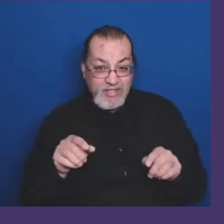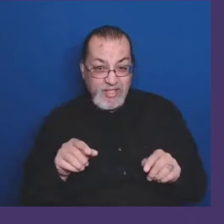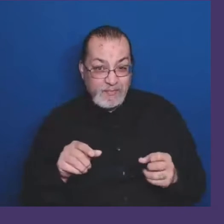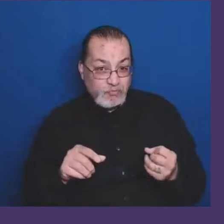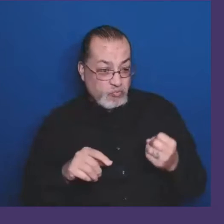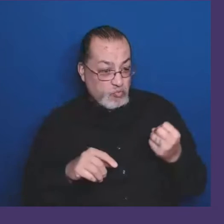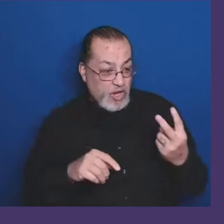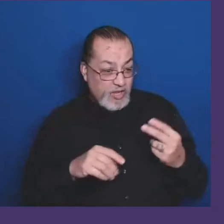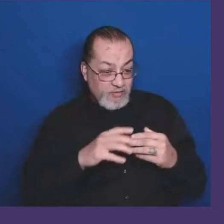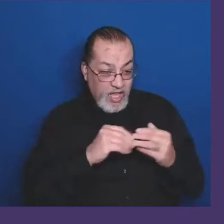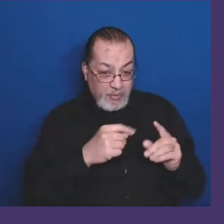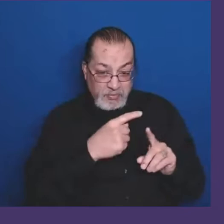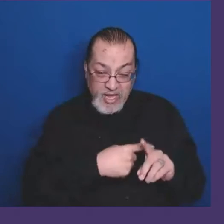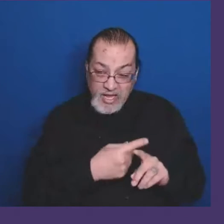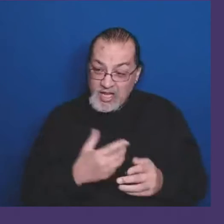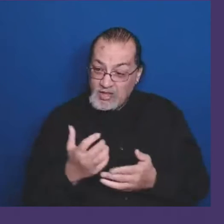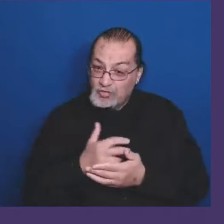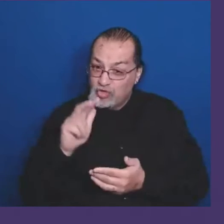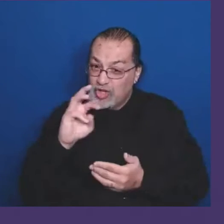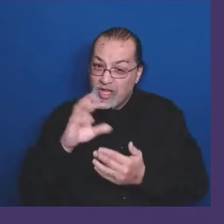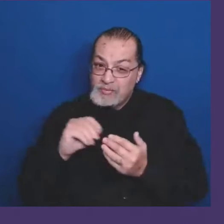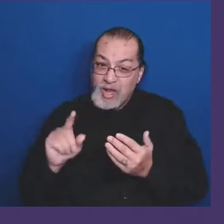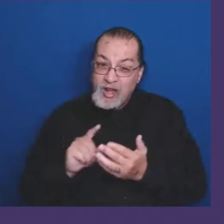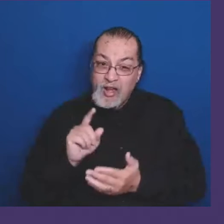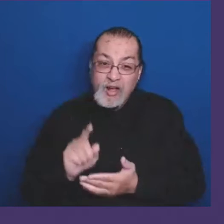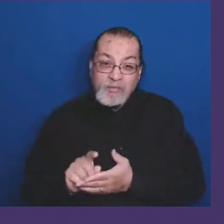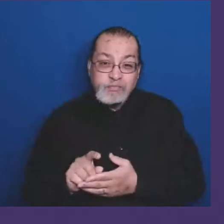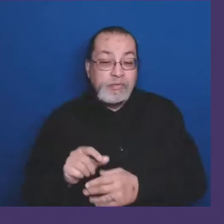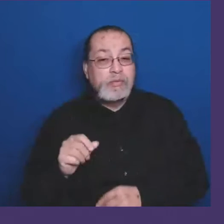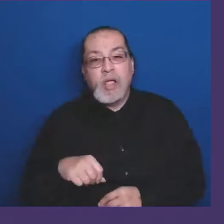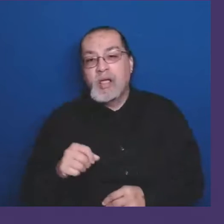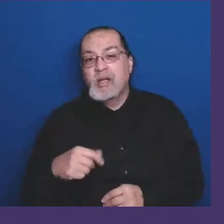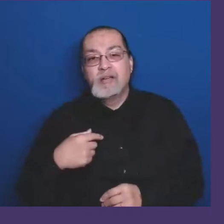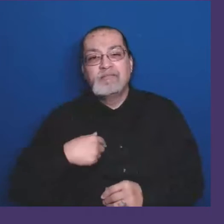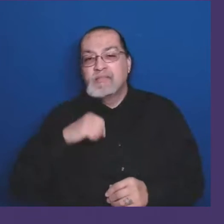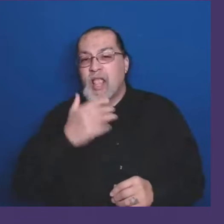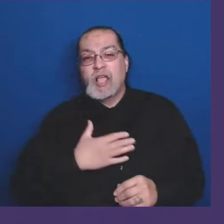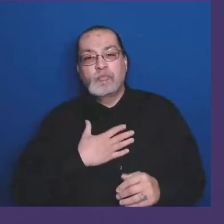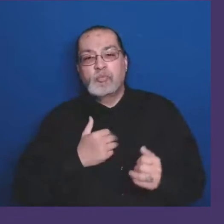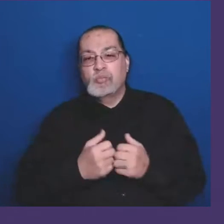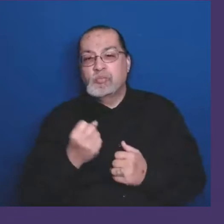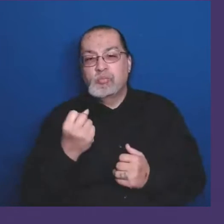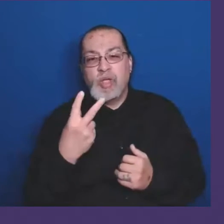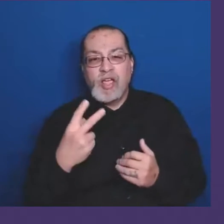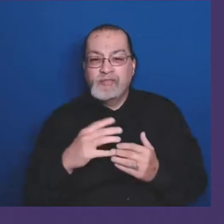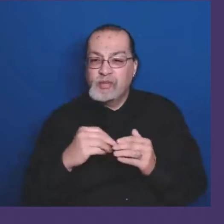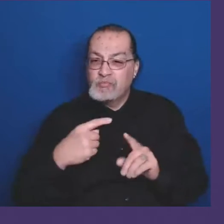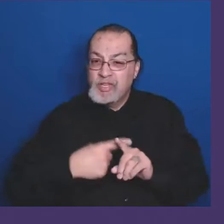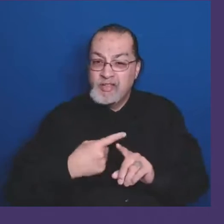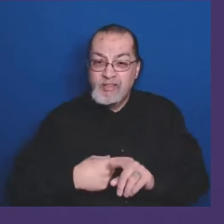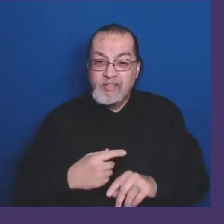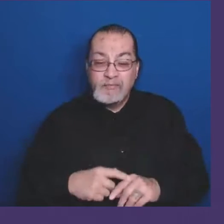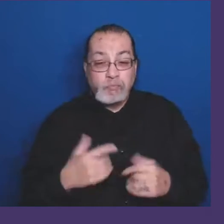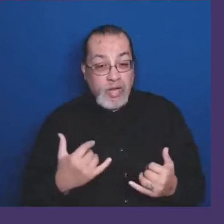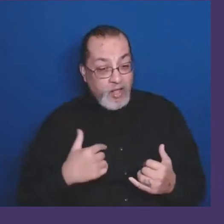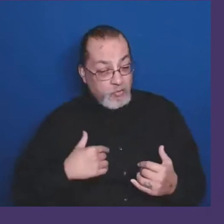but now I'm happy with the $36 an hour. Sheltered workshops, thing of the past.